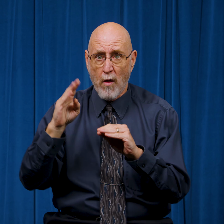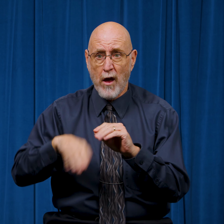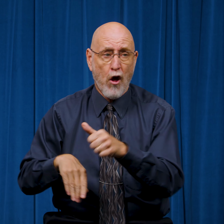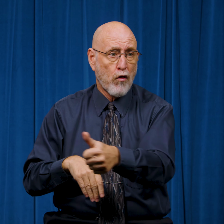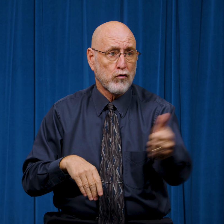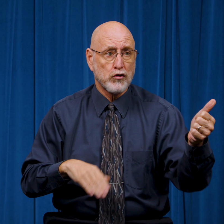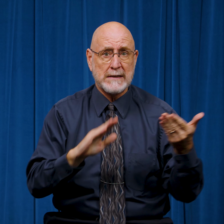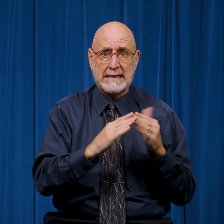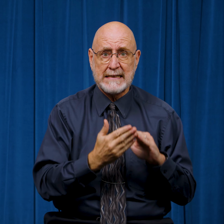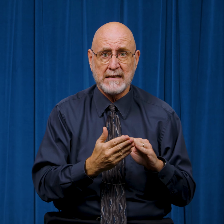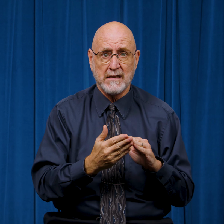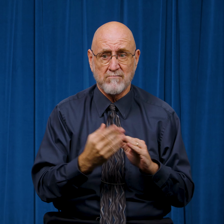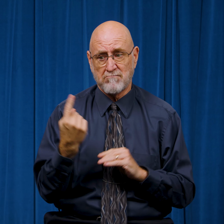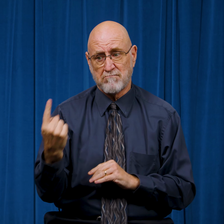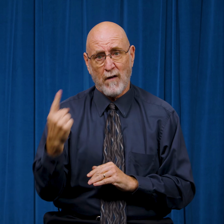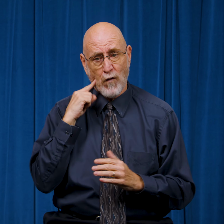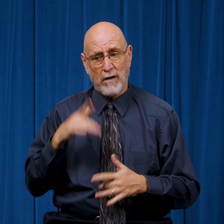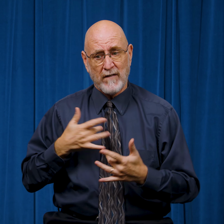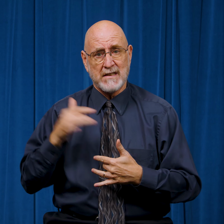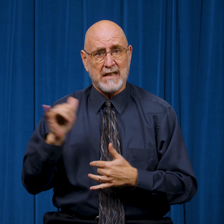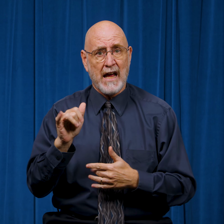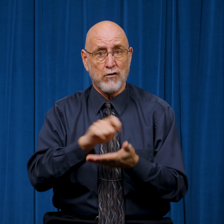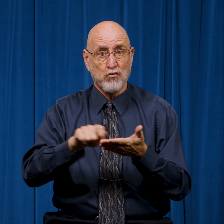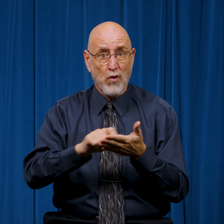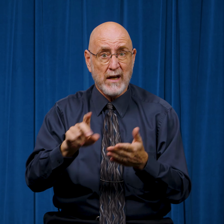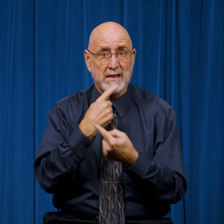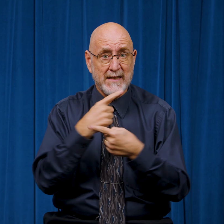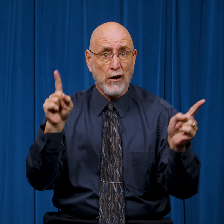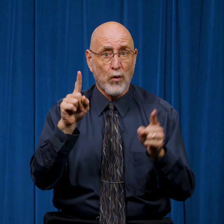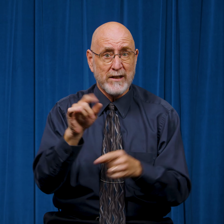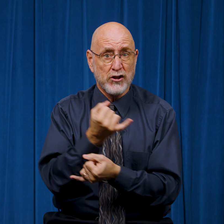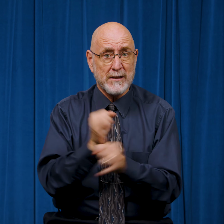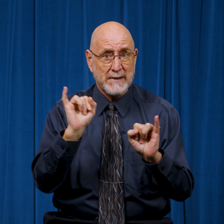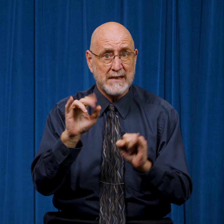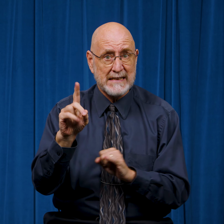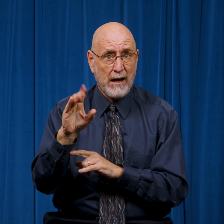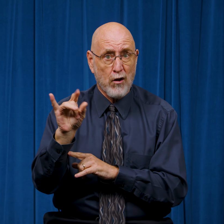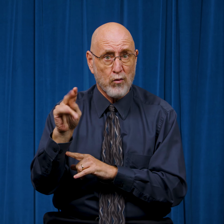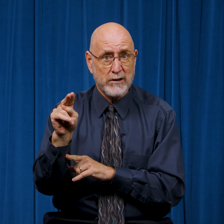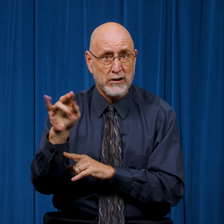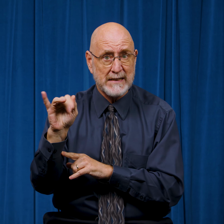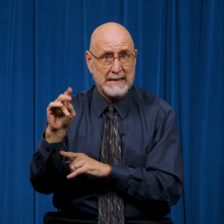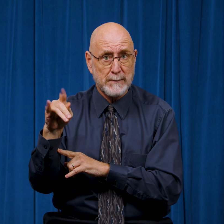especially for events such as the writing of the Declaration of Independence and the U.S. Constitution.